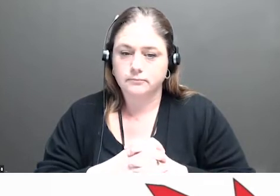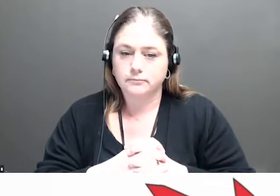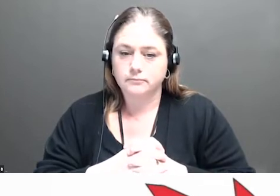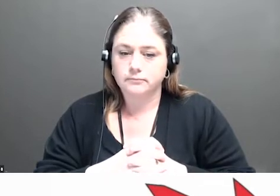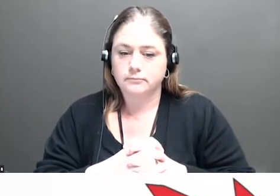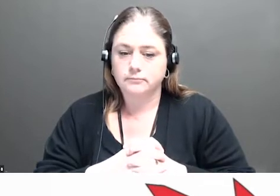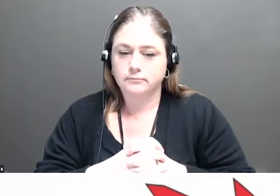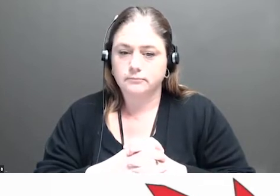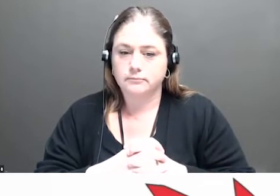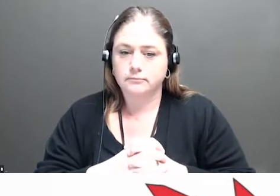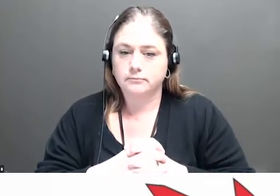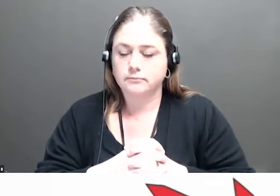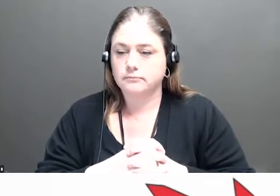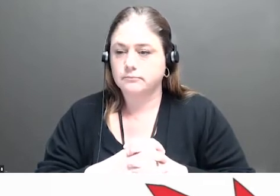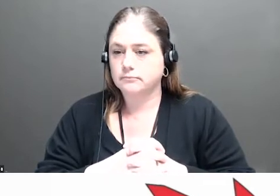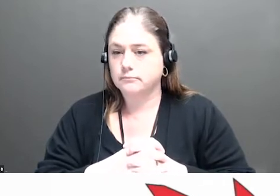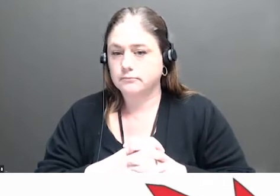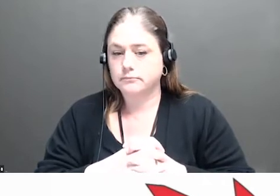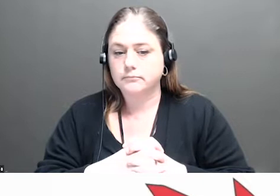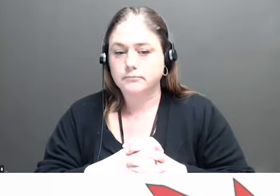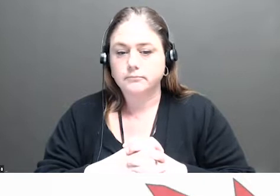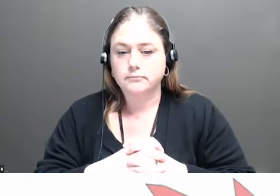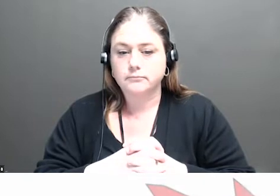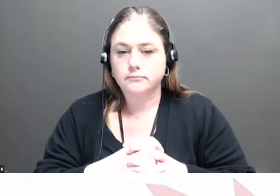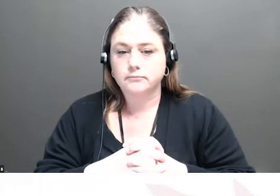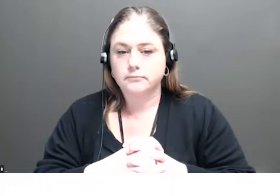this has been the Inclusive Employment Advocacy Project. Phase II: